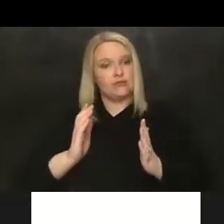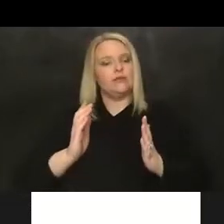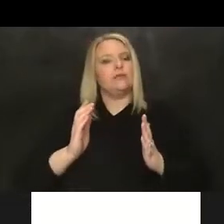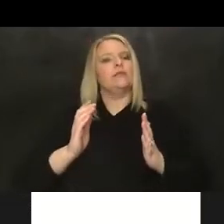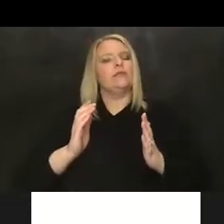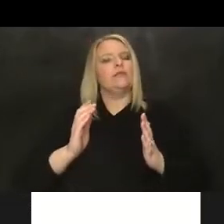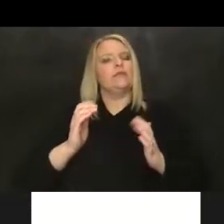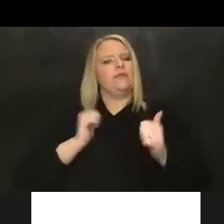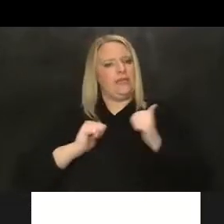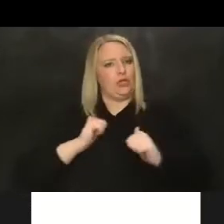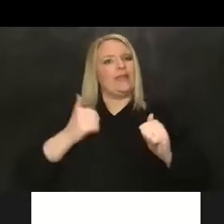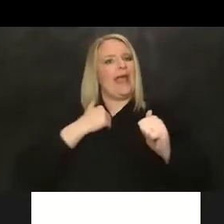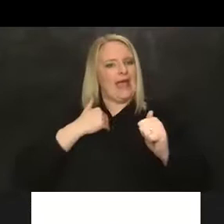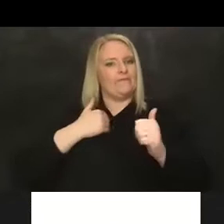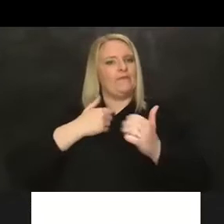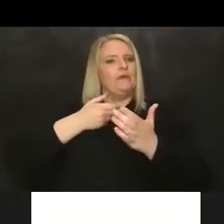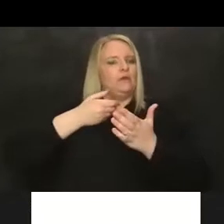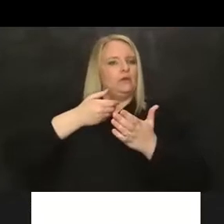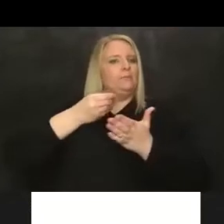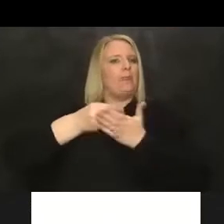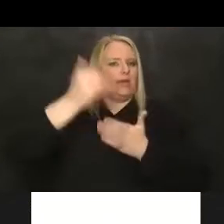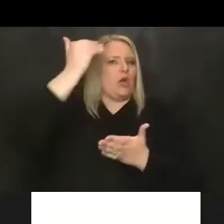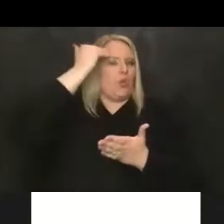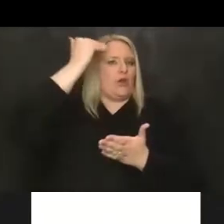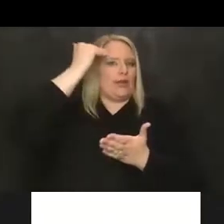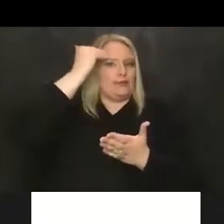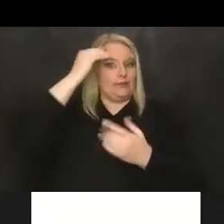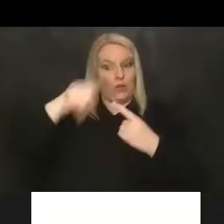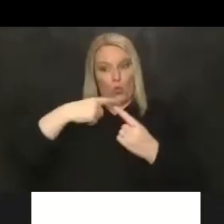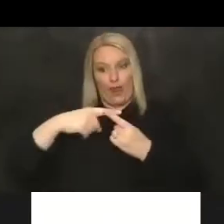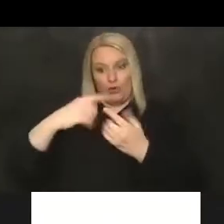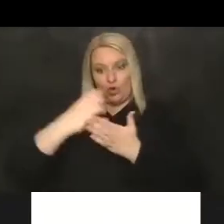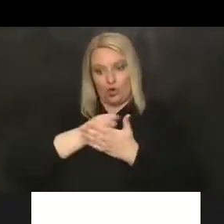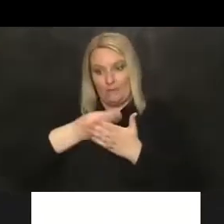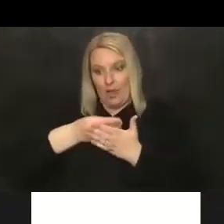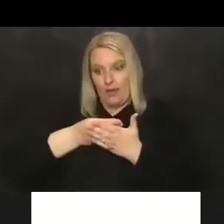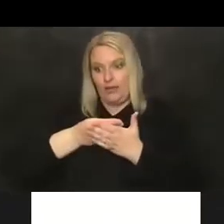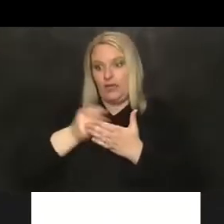wherewithal, you know, once- once you're in the equity, you're doing, you know, another level of work,